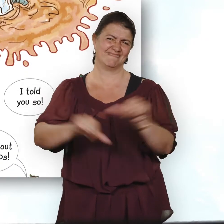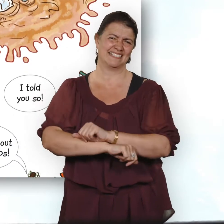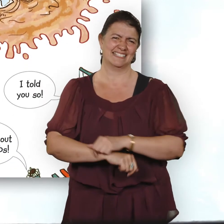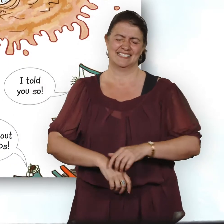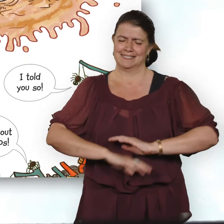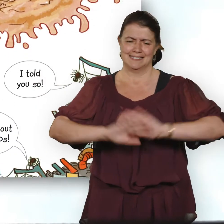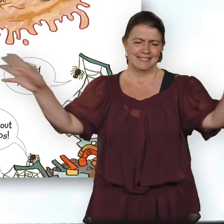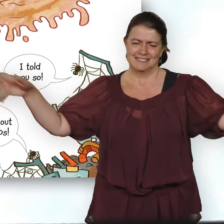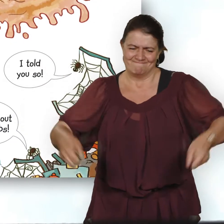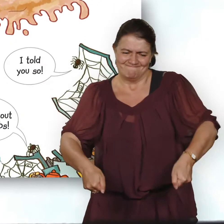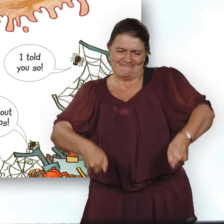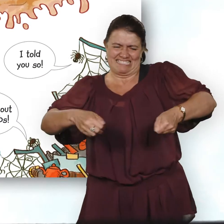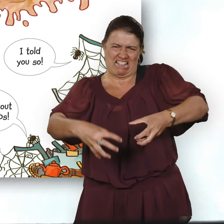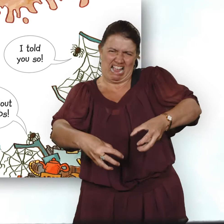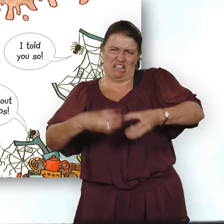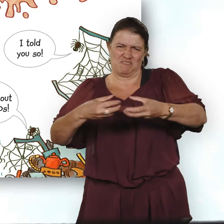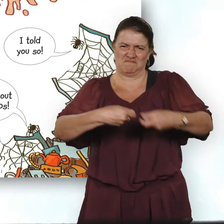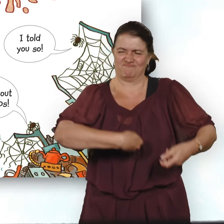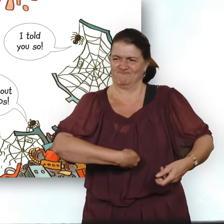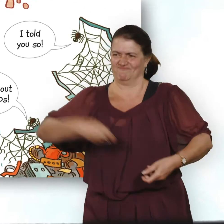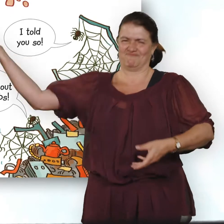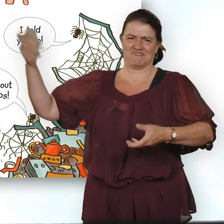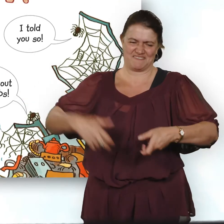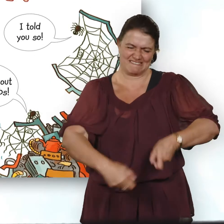Millie and Billy rolled the tyres to the junk heap.